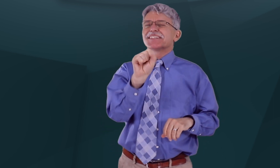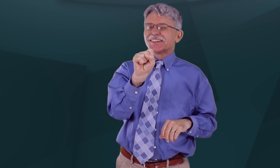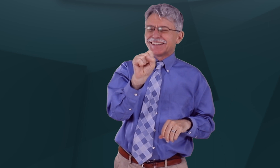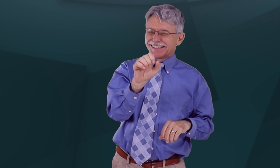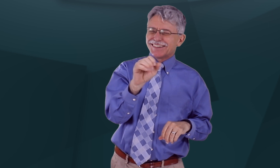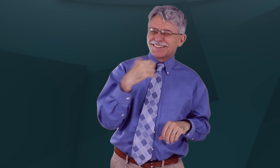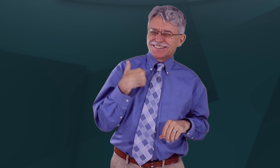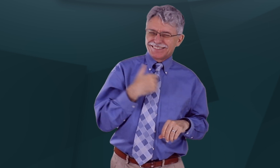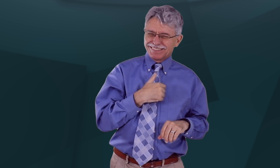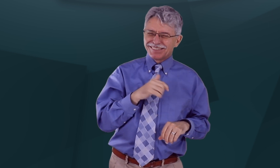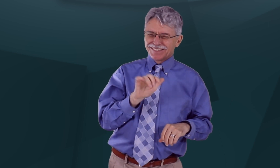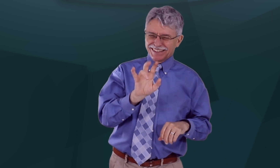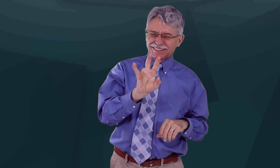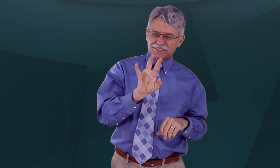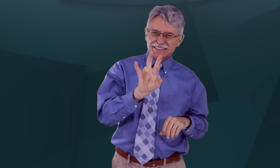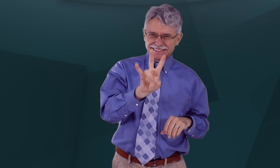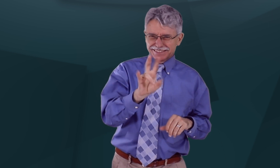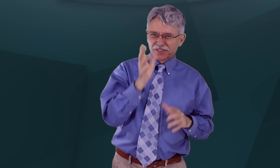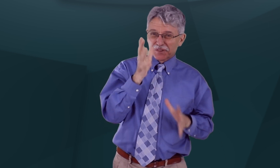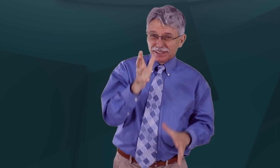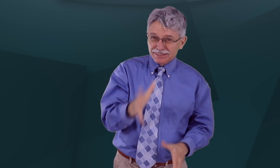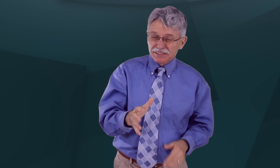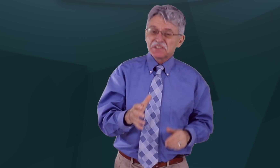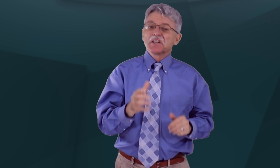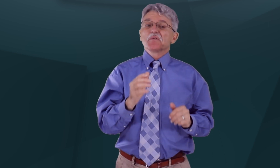So we have seven grandchildren.